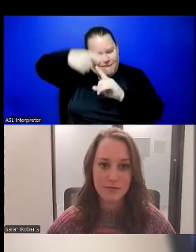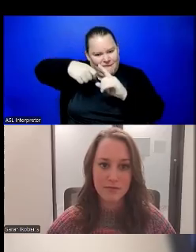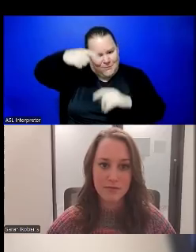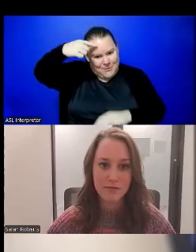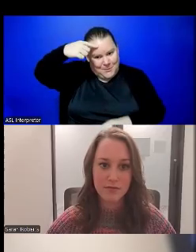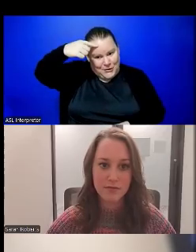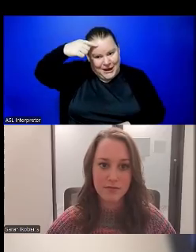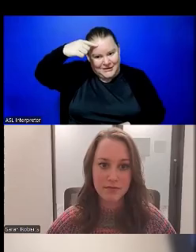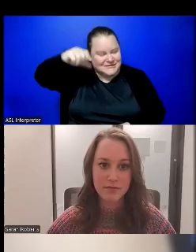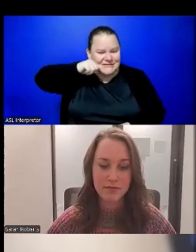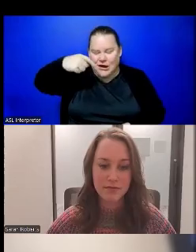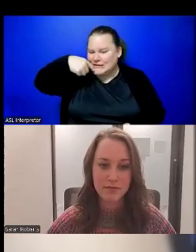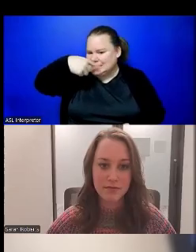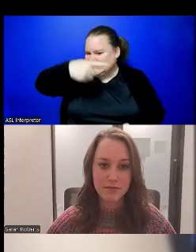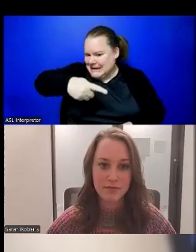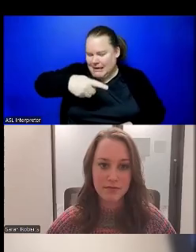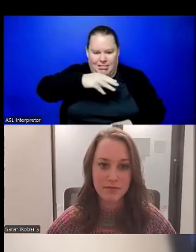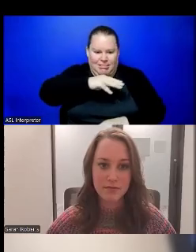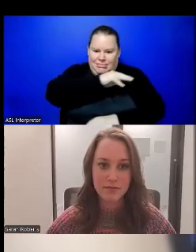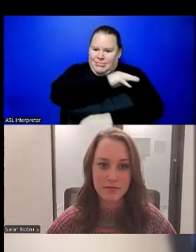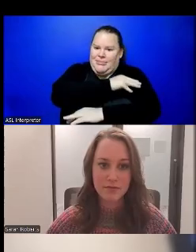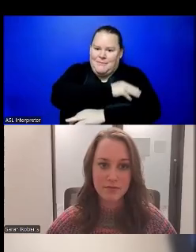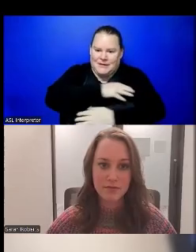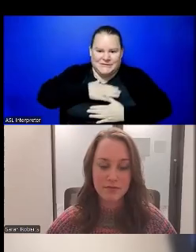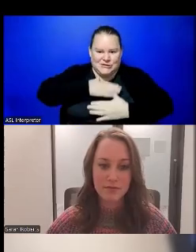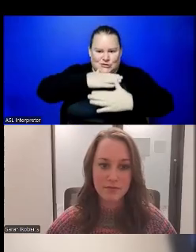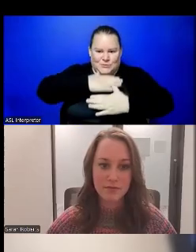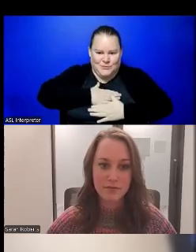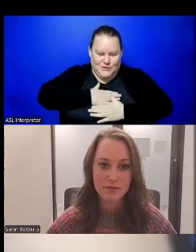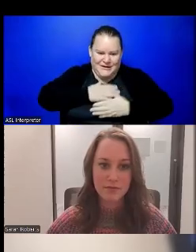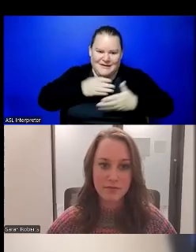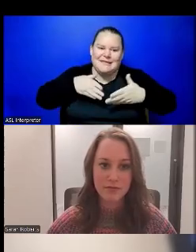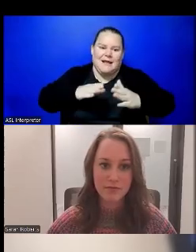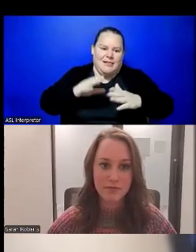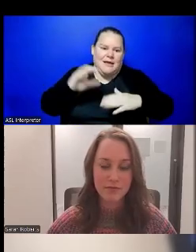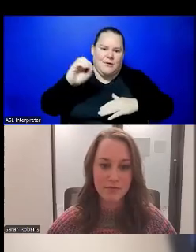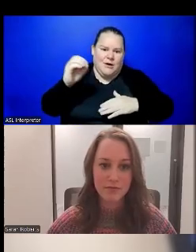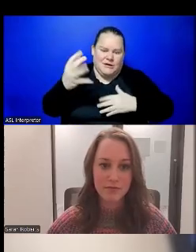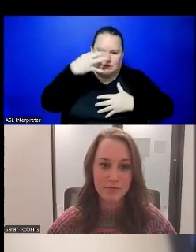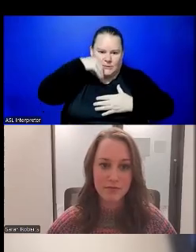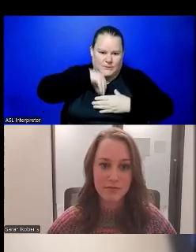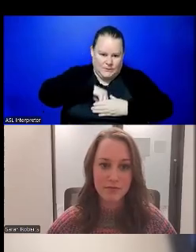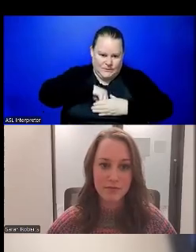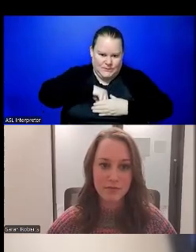muscles to breathe properly and allow enough oxygen to come in. Scott Clements: So Central is coming more from the brain,